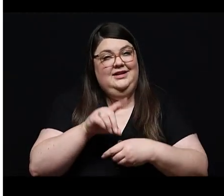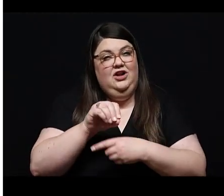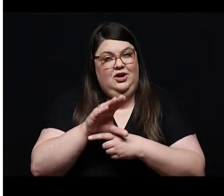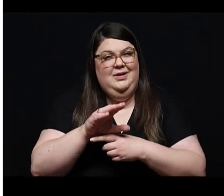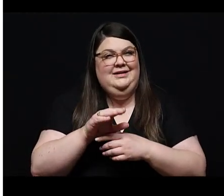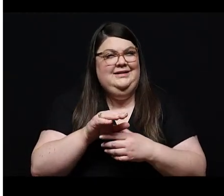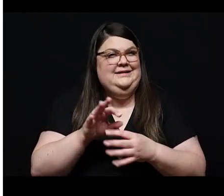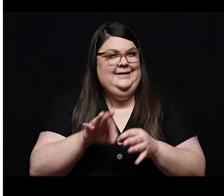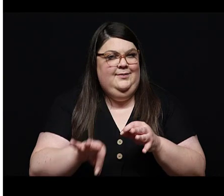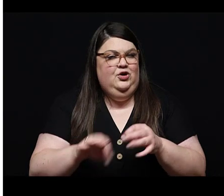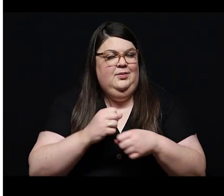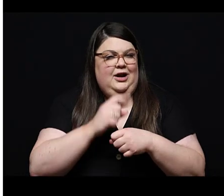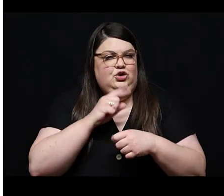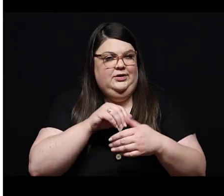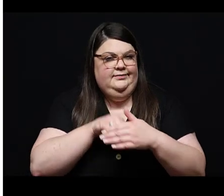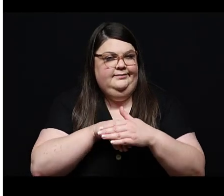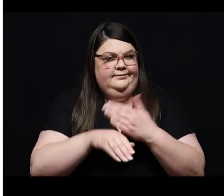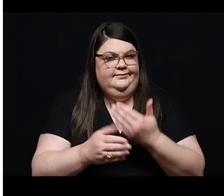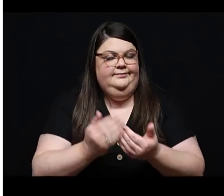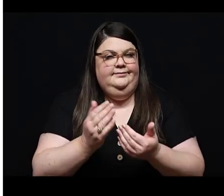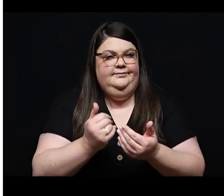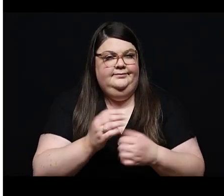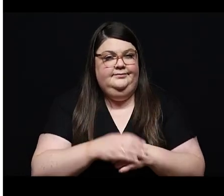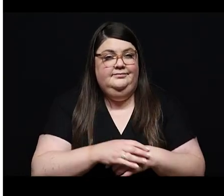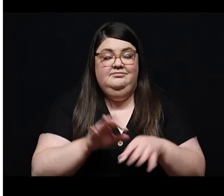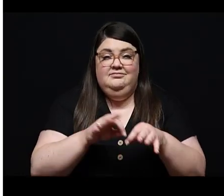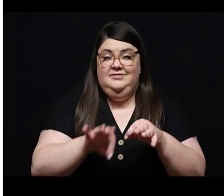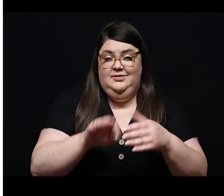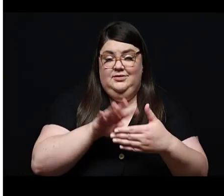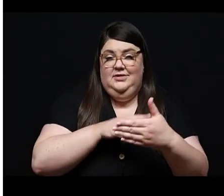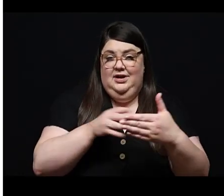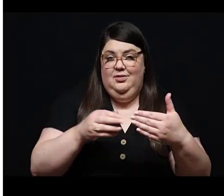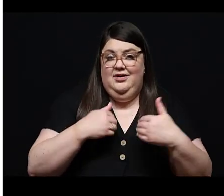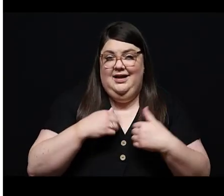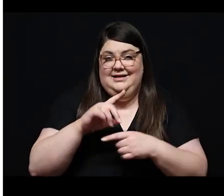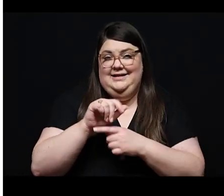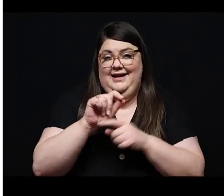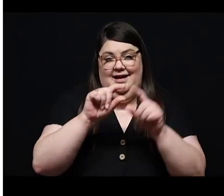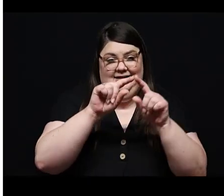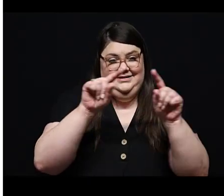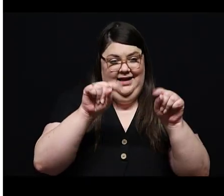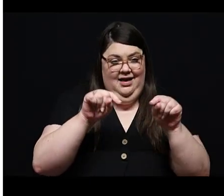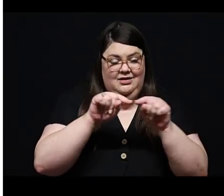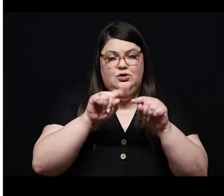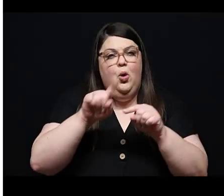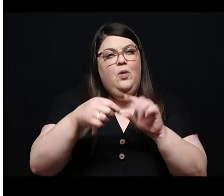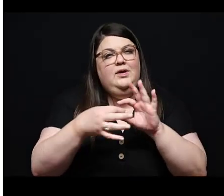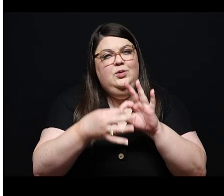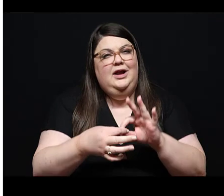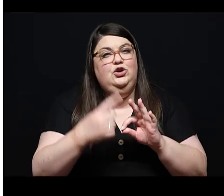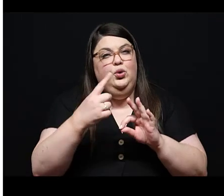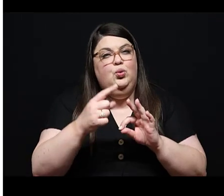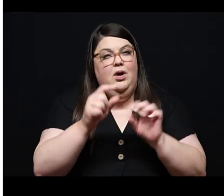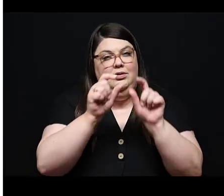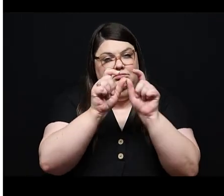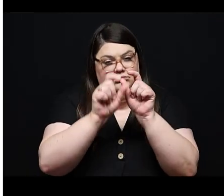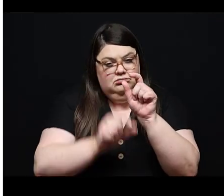accessibility. A simple table has data cells that only relate to one row and/or column header.